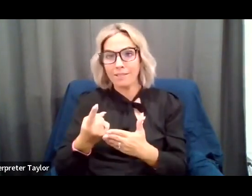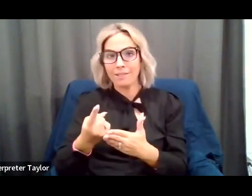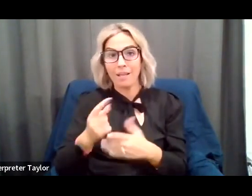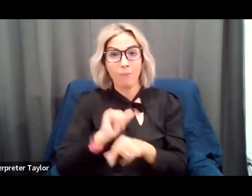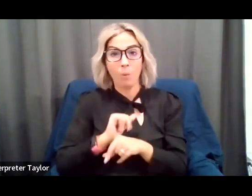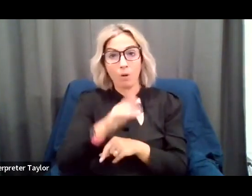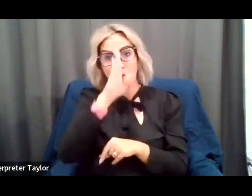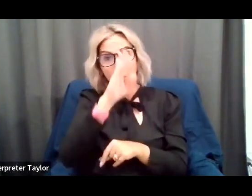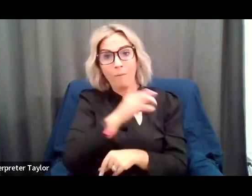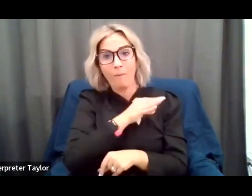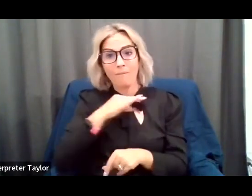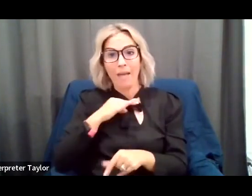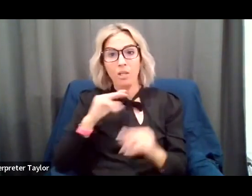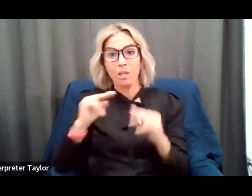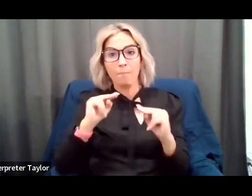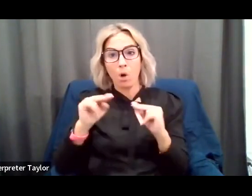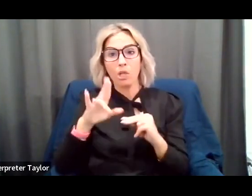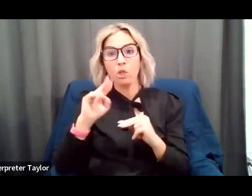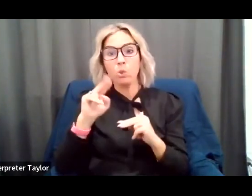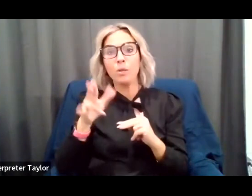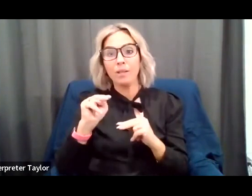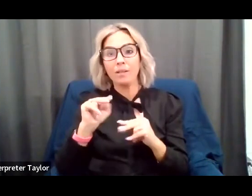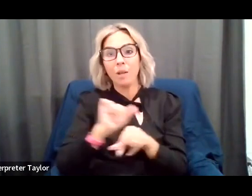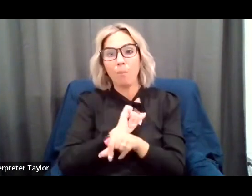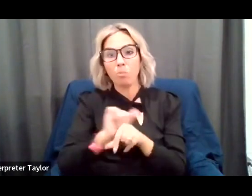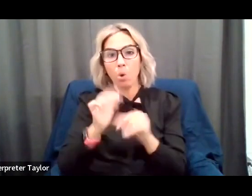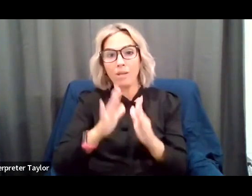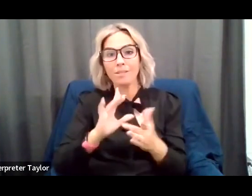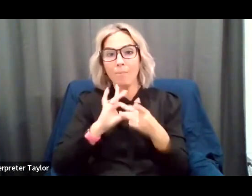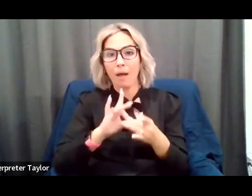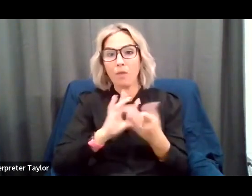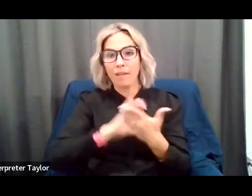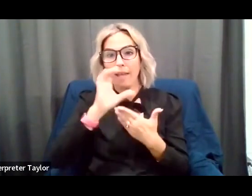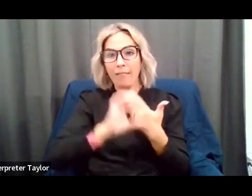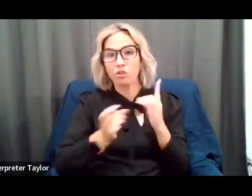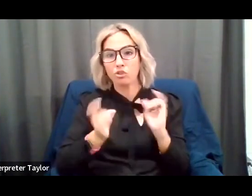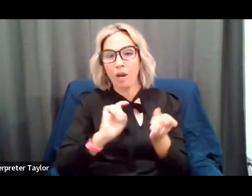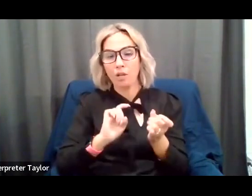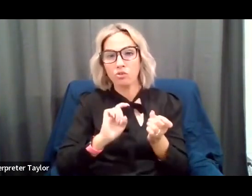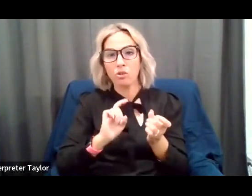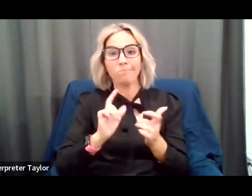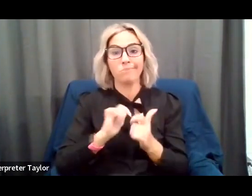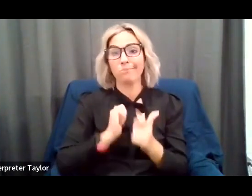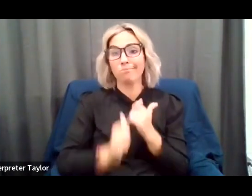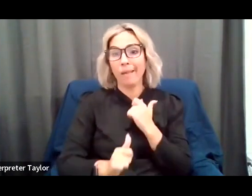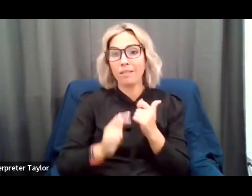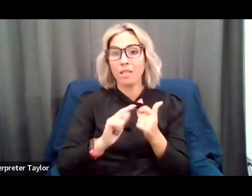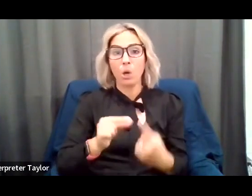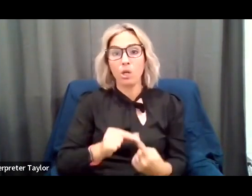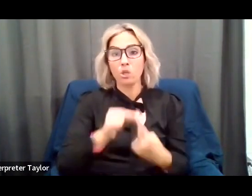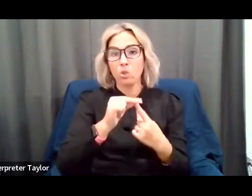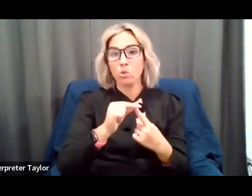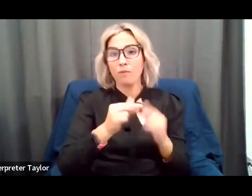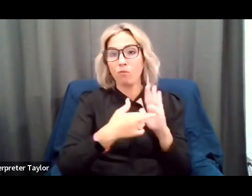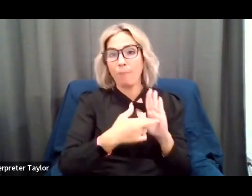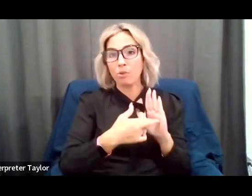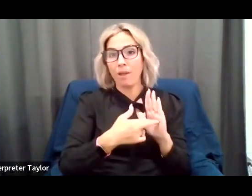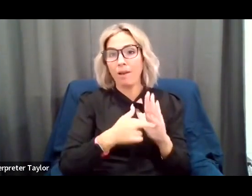Faculty Bargaining Unit employees regarding the calendar changes, thus bypassing their exclusive representatives, the Antelope Valley College